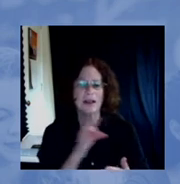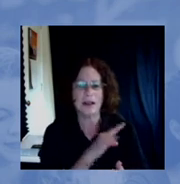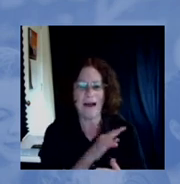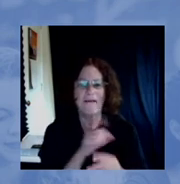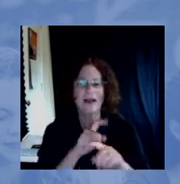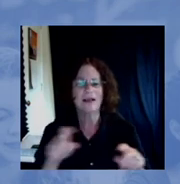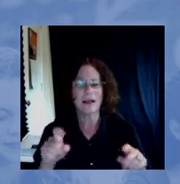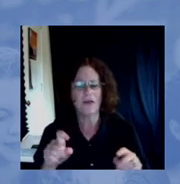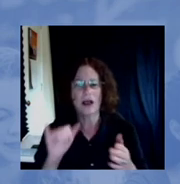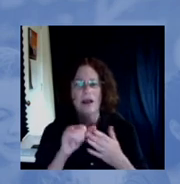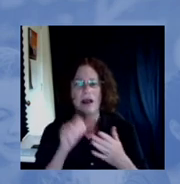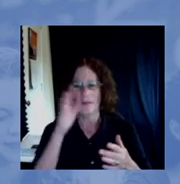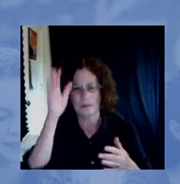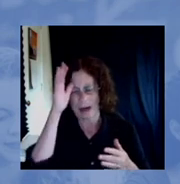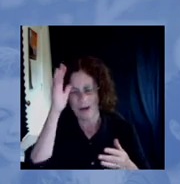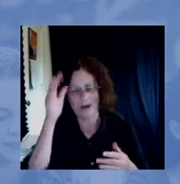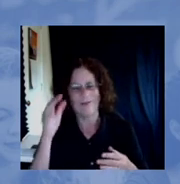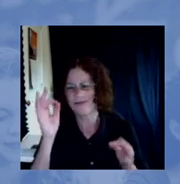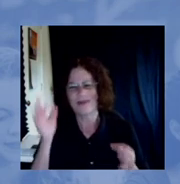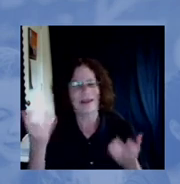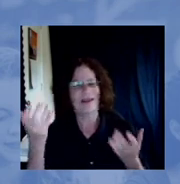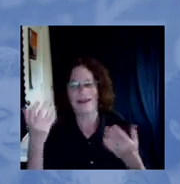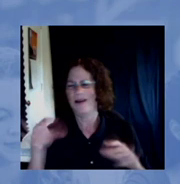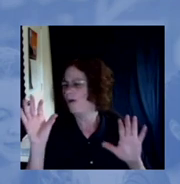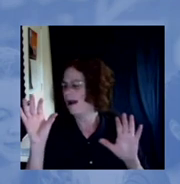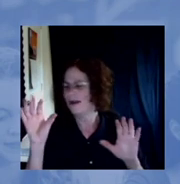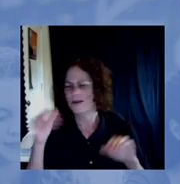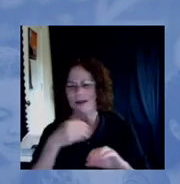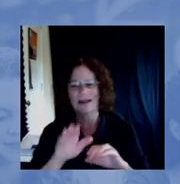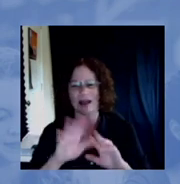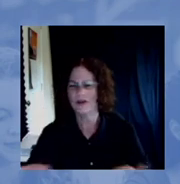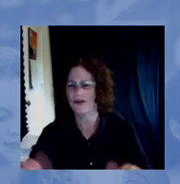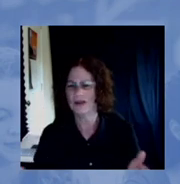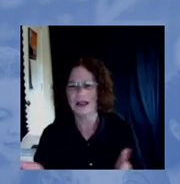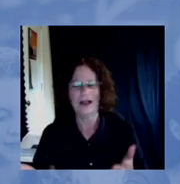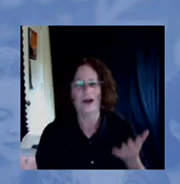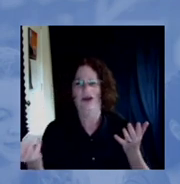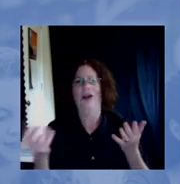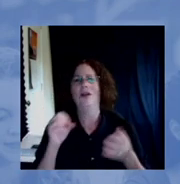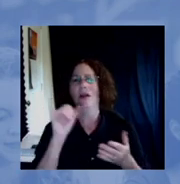PARENTS ARE OPTING NOT TO COME HERE? SO WHATEVER THAT IS, THAT BECOMES MY DATA.